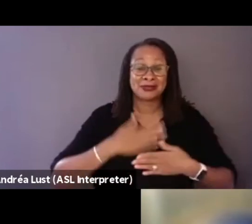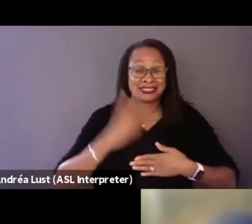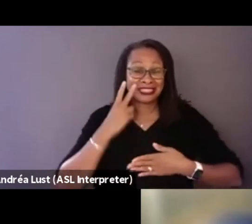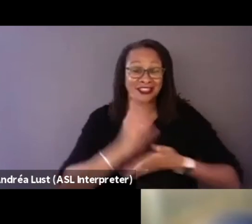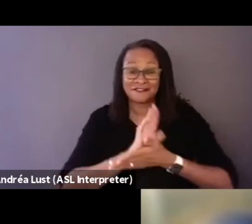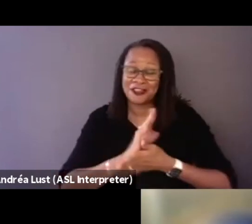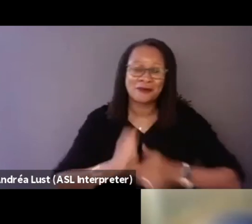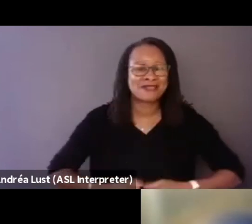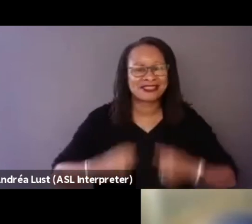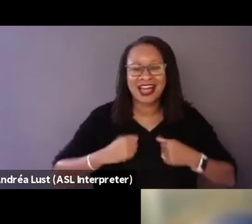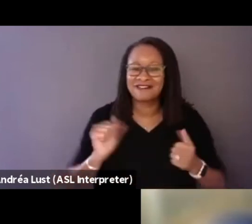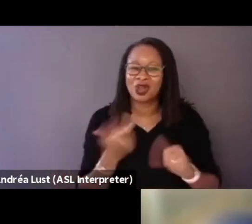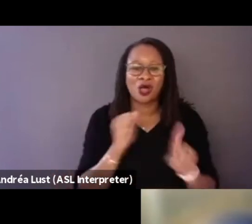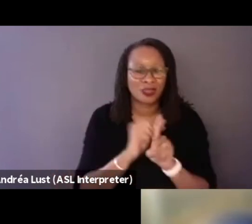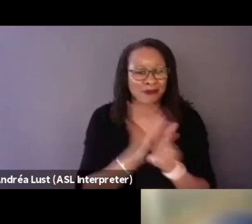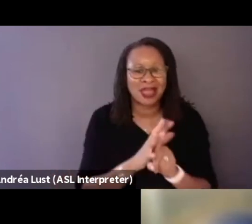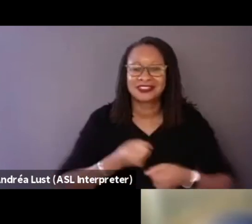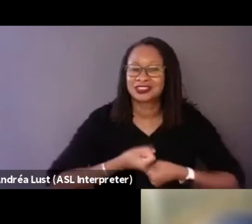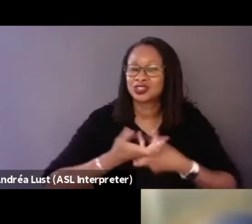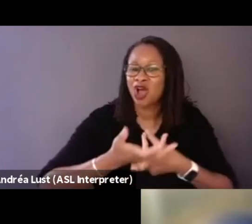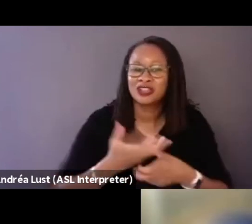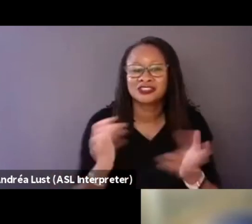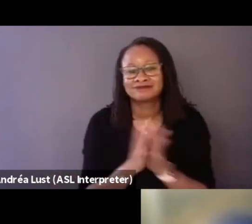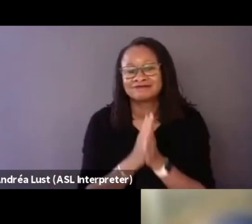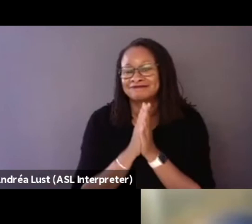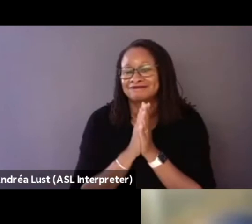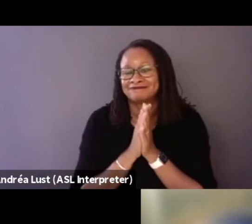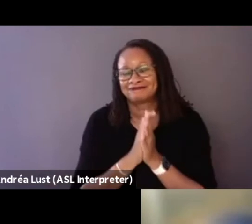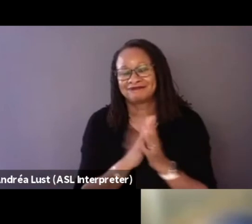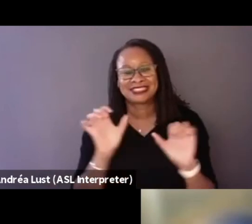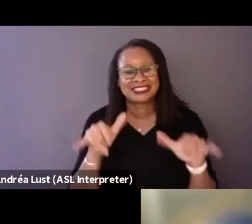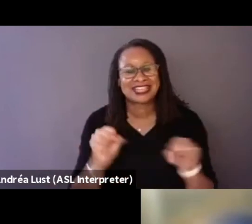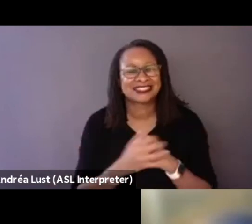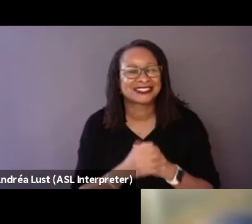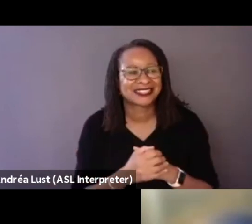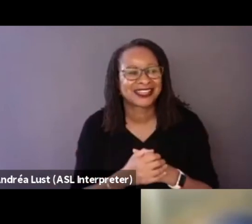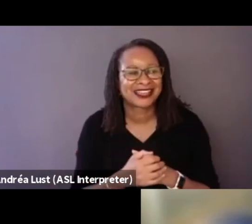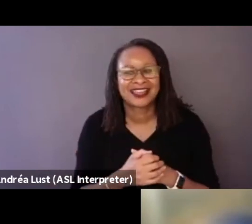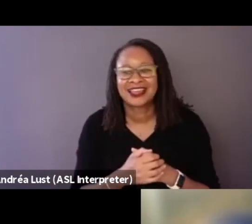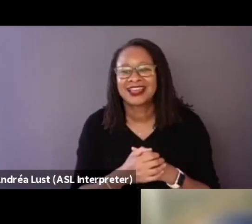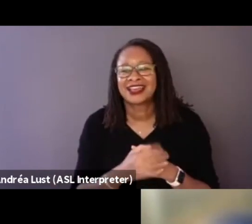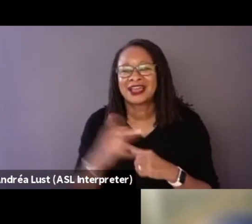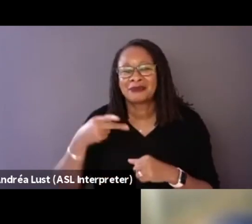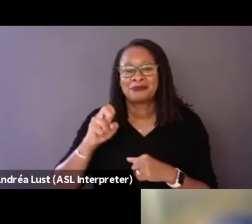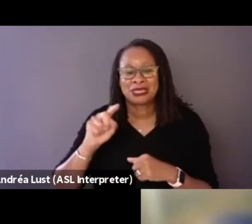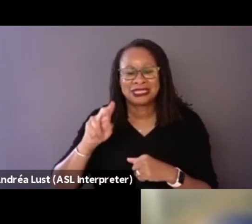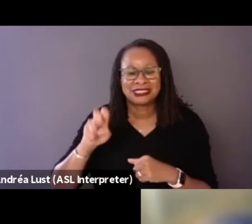and all the impact that it's causing, yeah. But you know, it's really killing me because, and this is the thing about film.